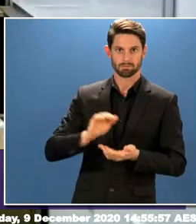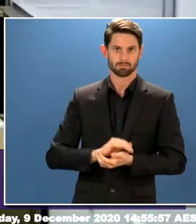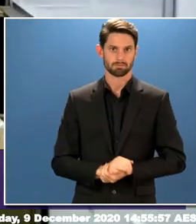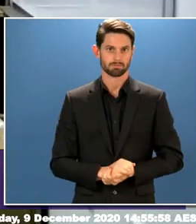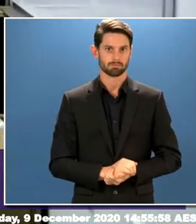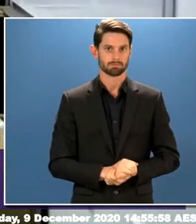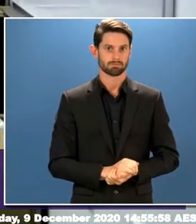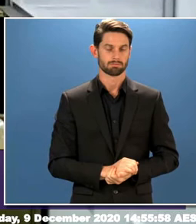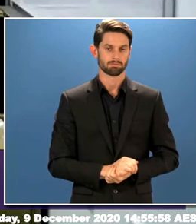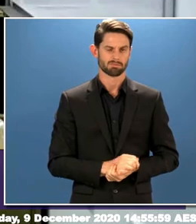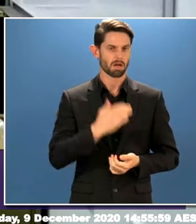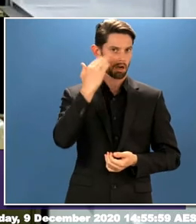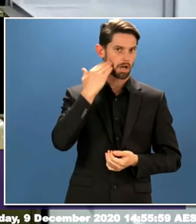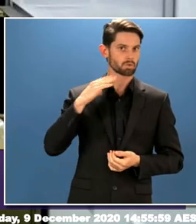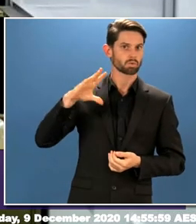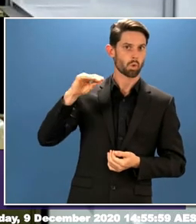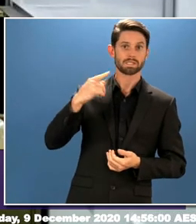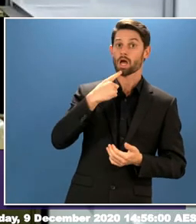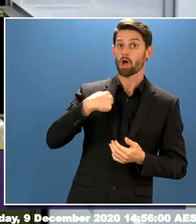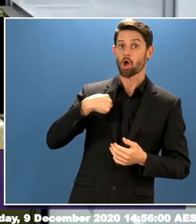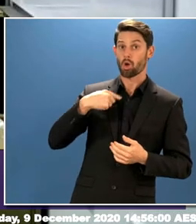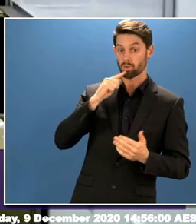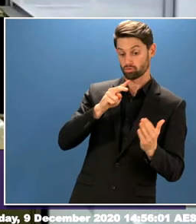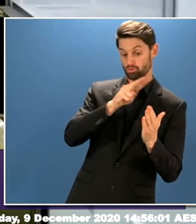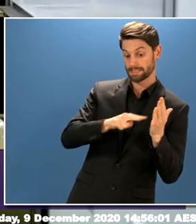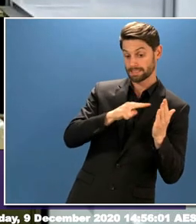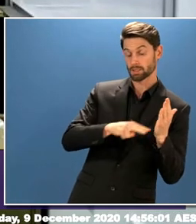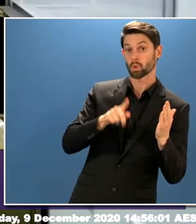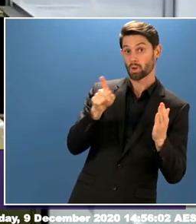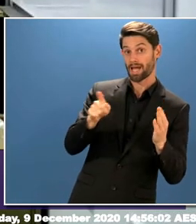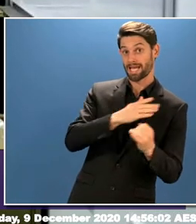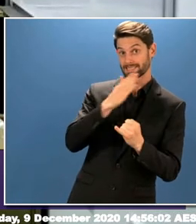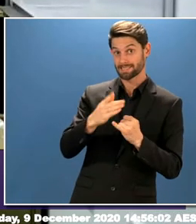I will read you the affirmation. At the end, please say yes or I do.